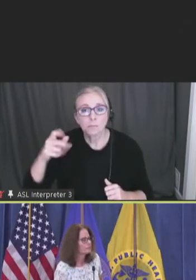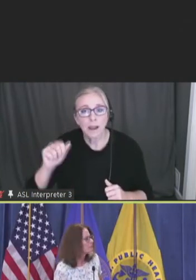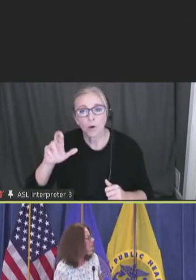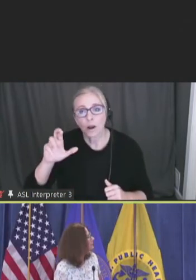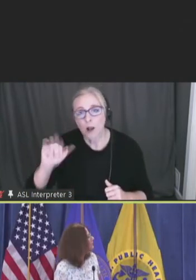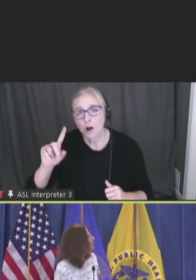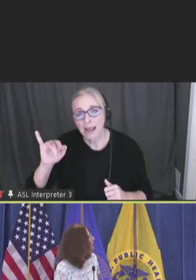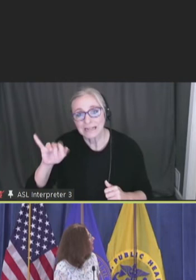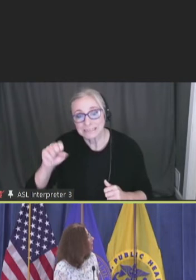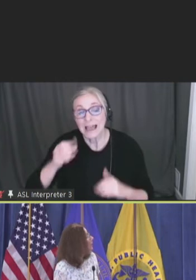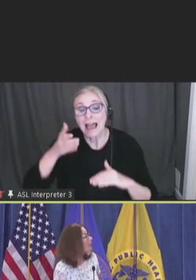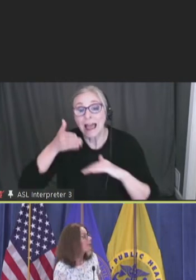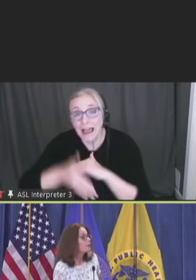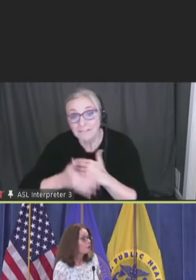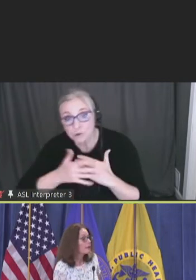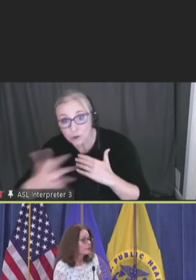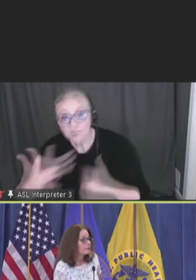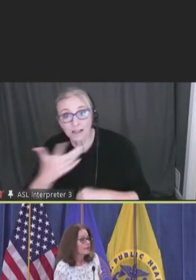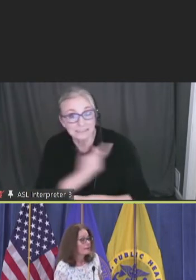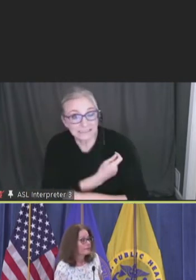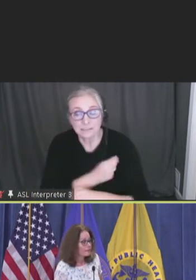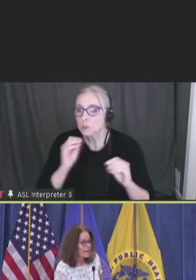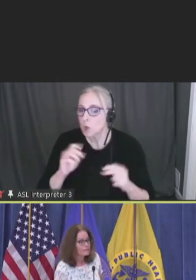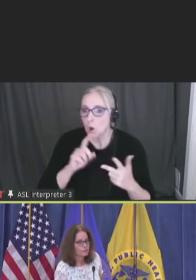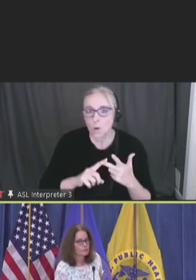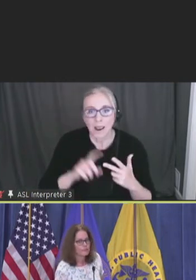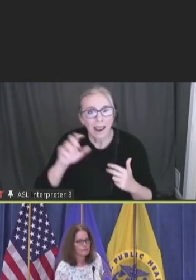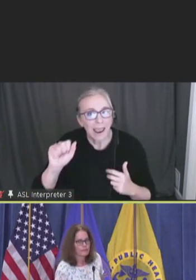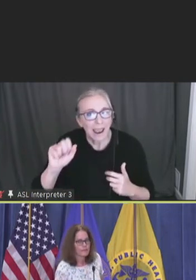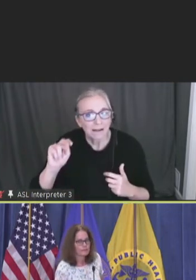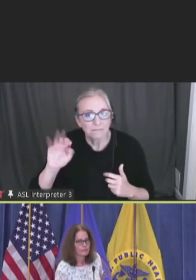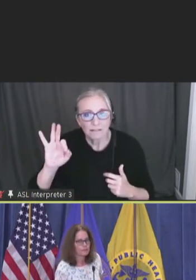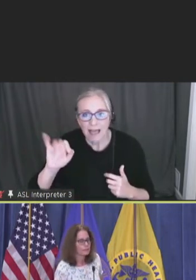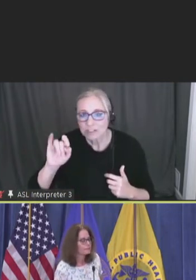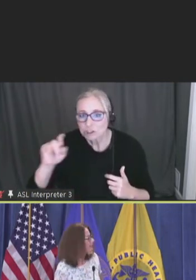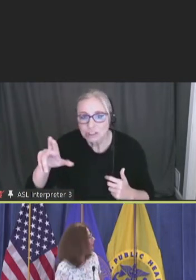There were no cases of anaphylaxis related to vaccination.